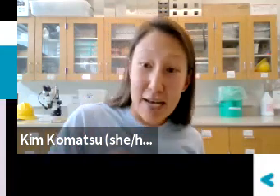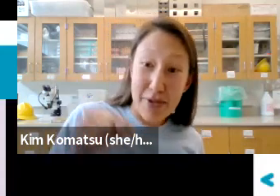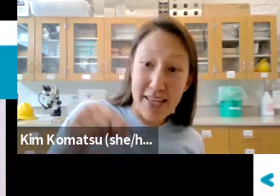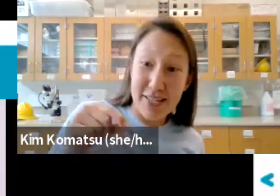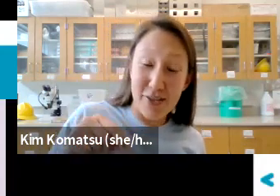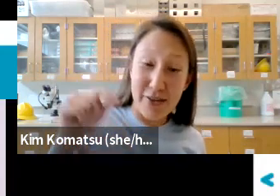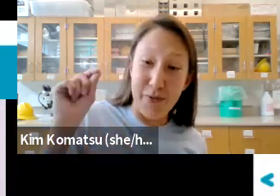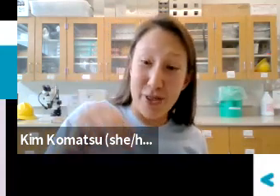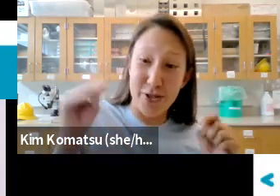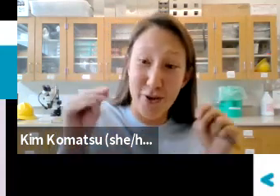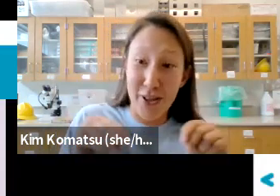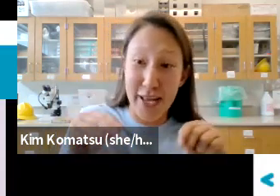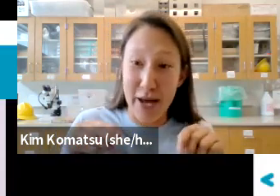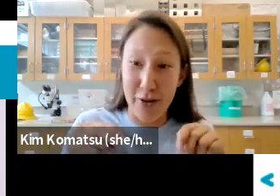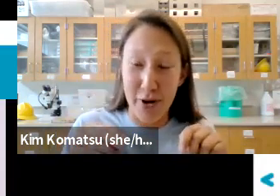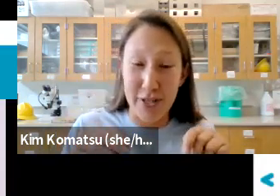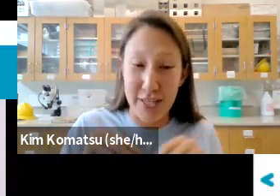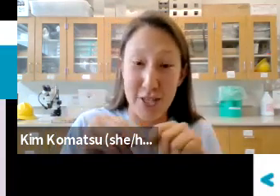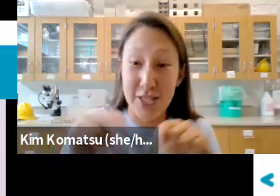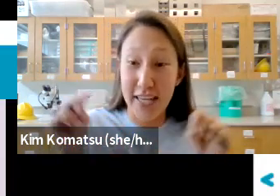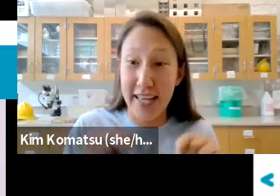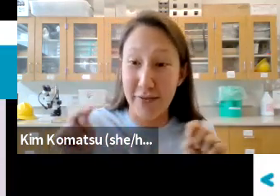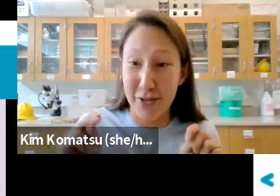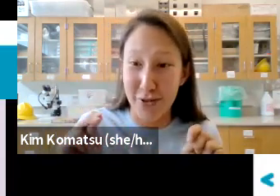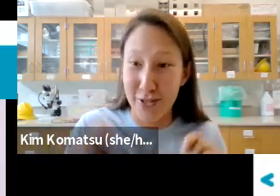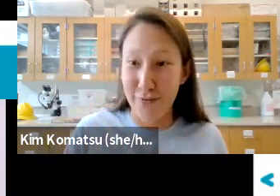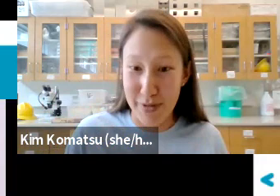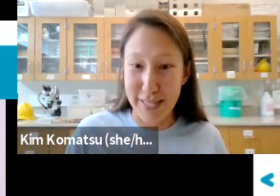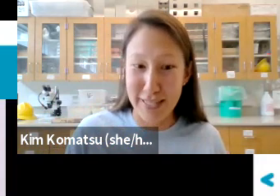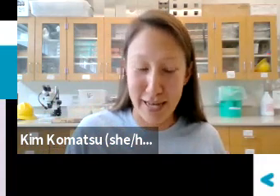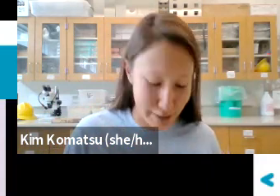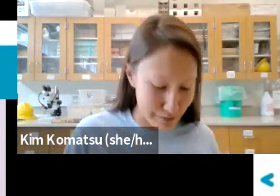Kim Komatsu (she/her): tapping into the leaf with their straw like mouth parts and just sucking out the juices from inside.